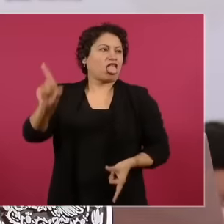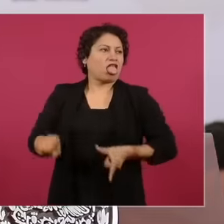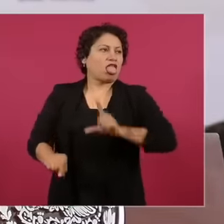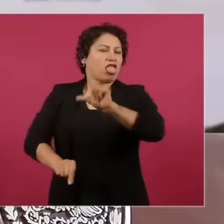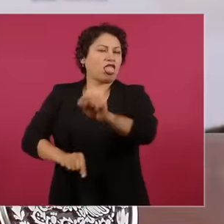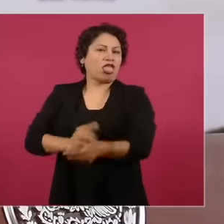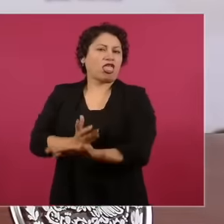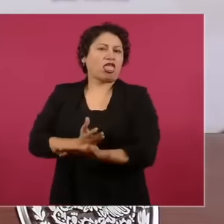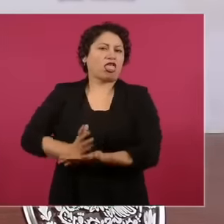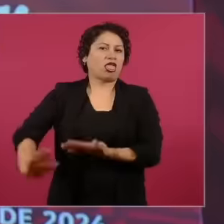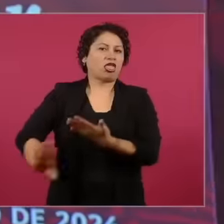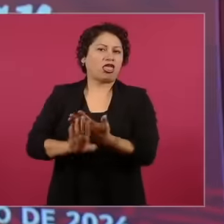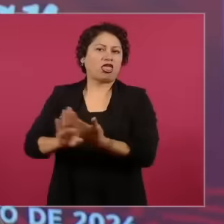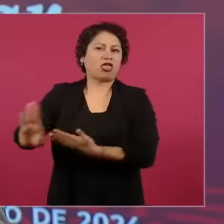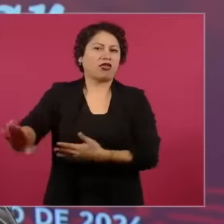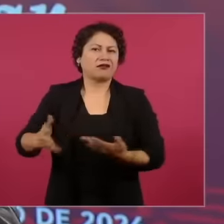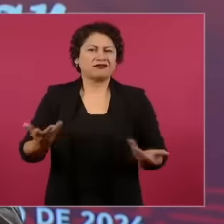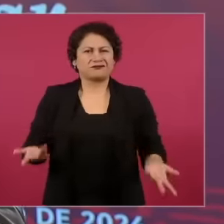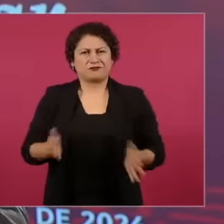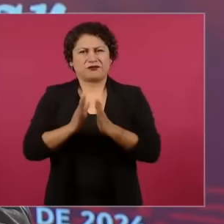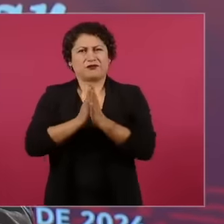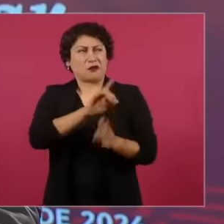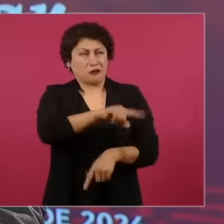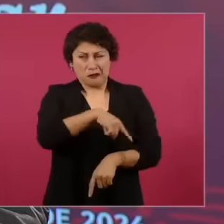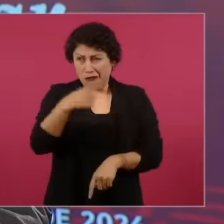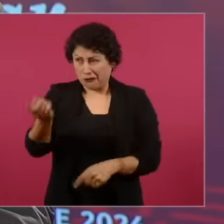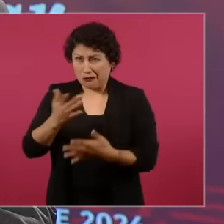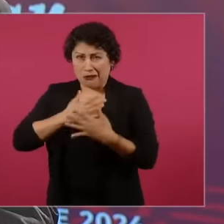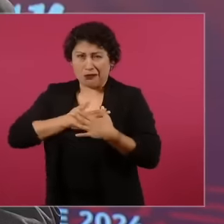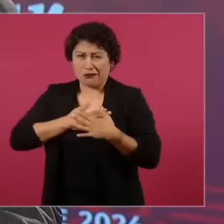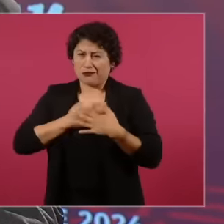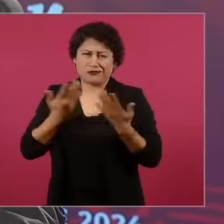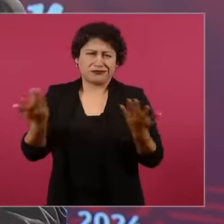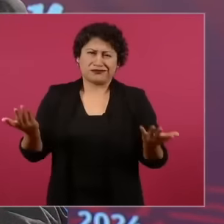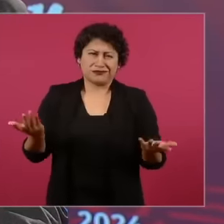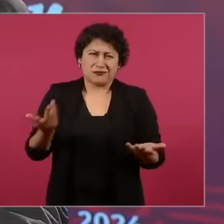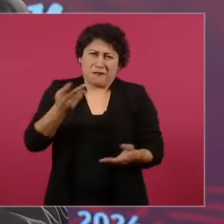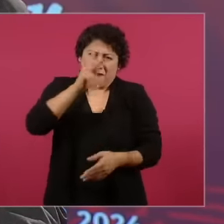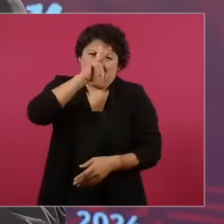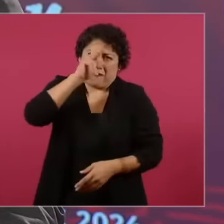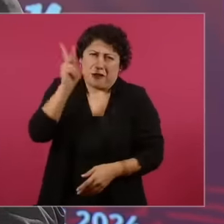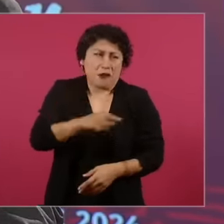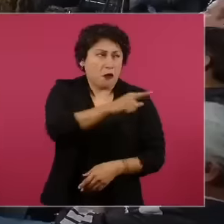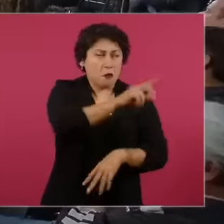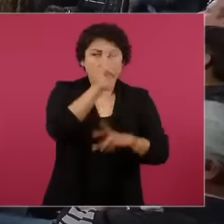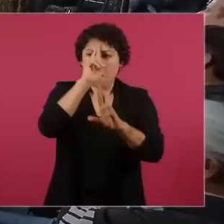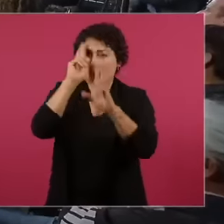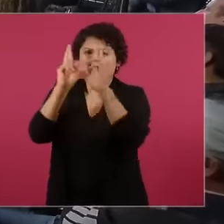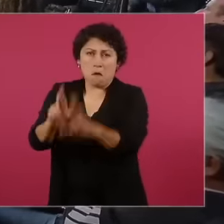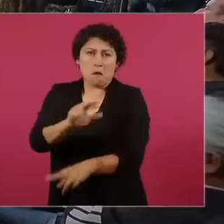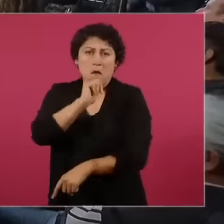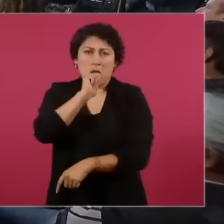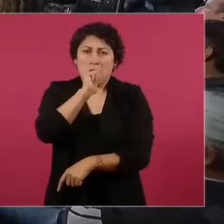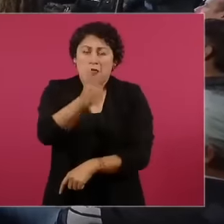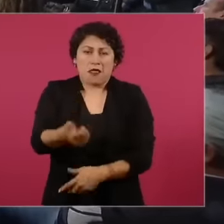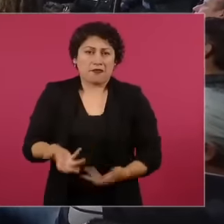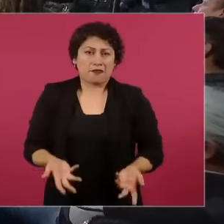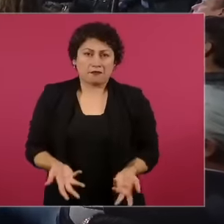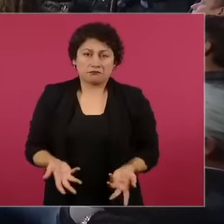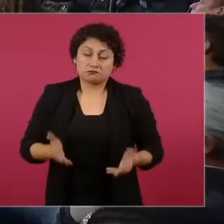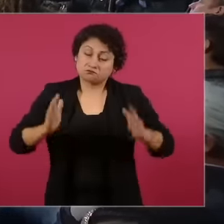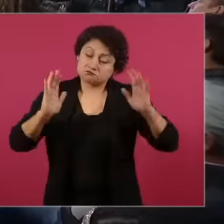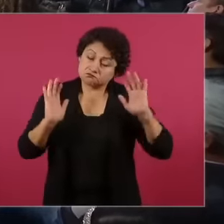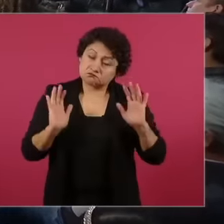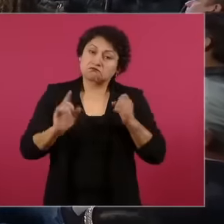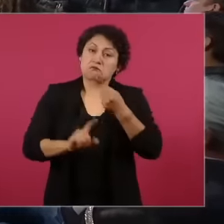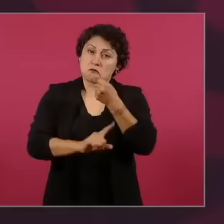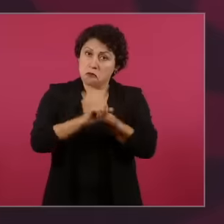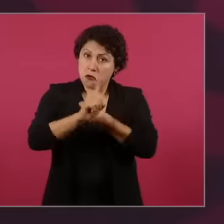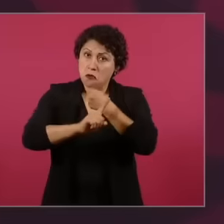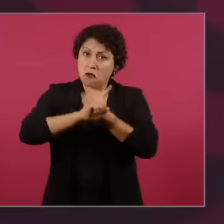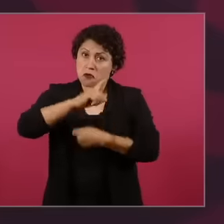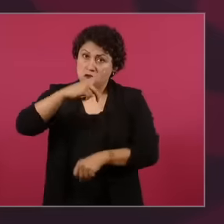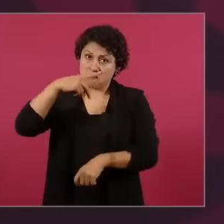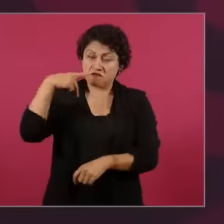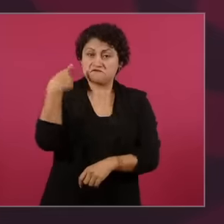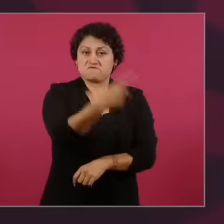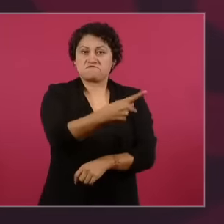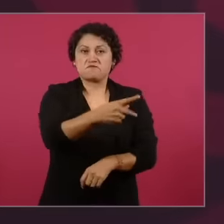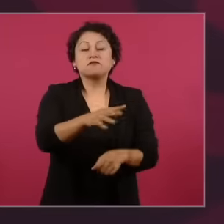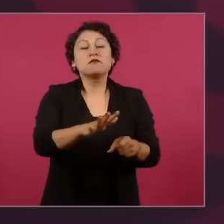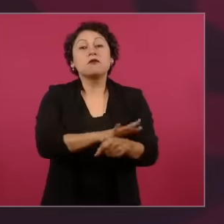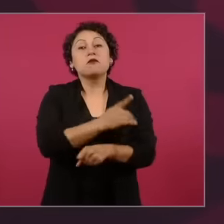they don't even have respect for the people, but that is a problem because the people are